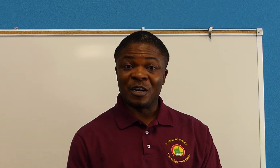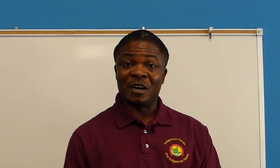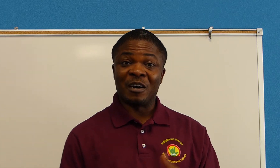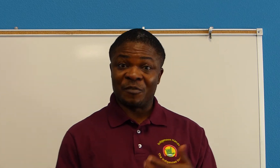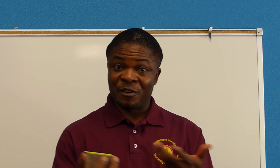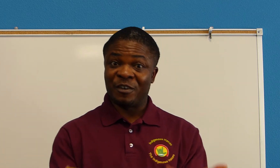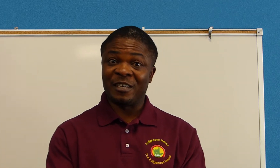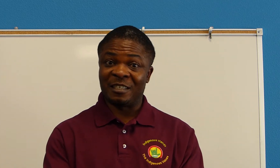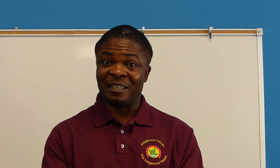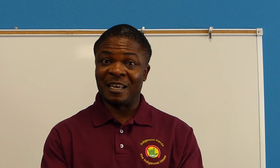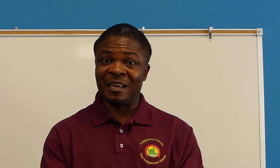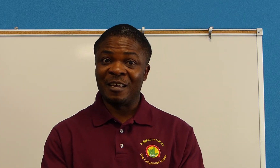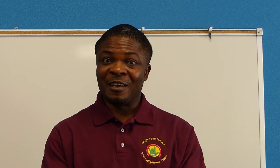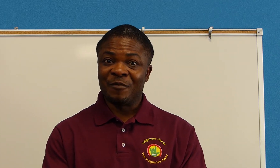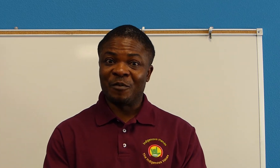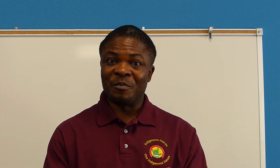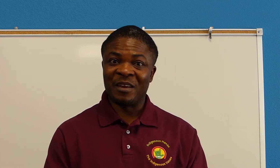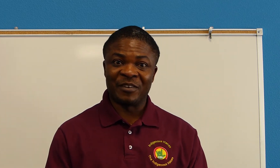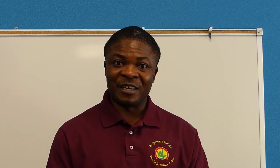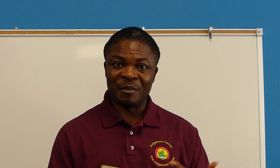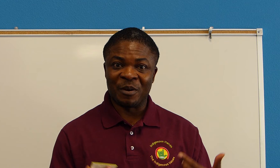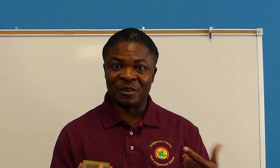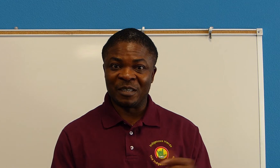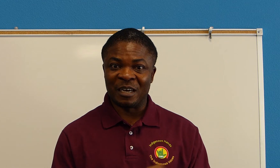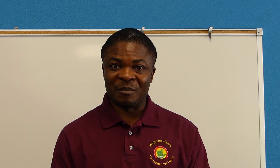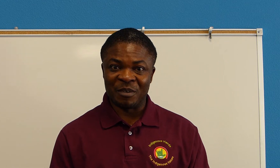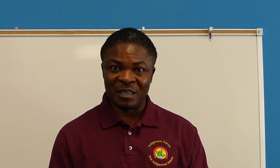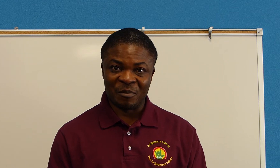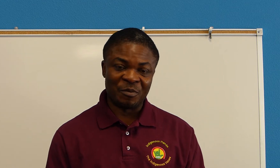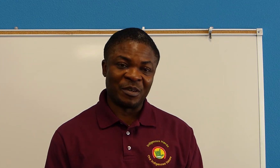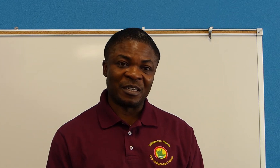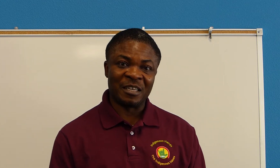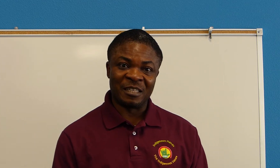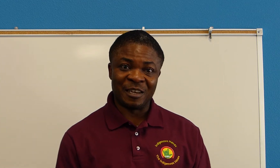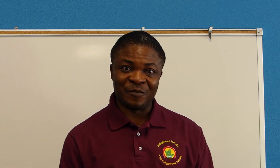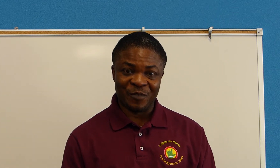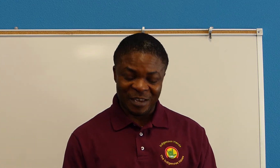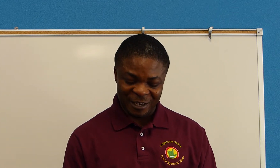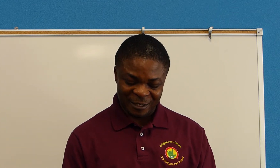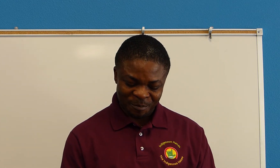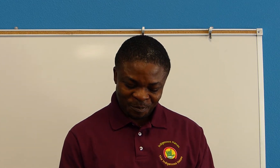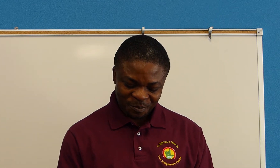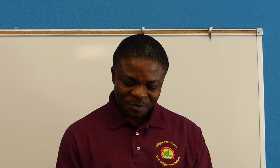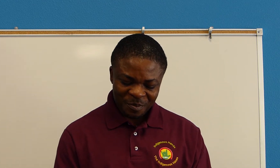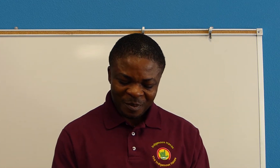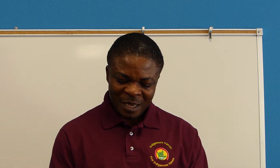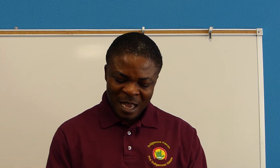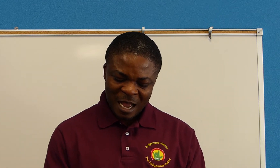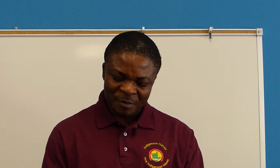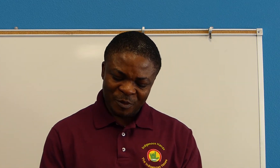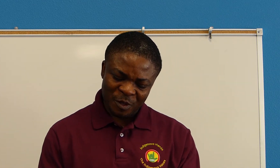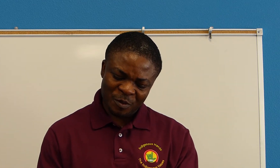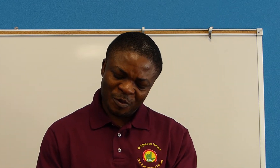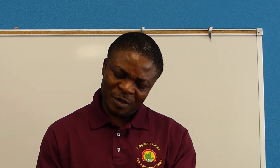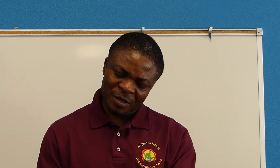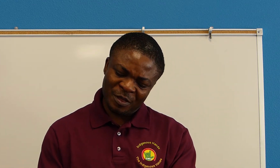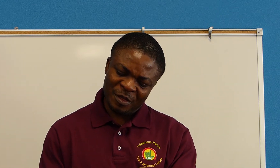have heard it today from Mary about Admorobe Deaf village and so